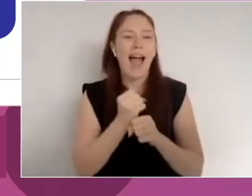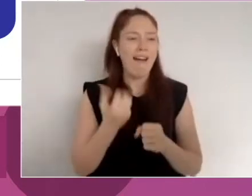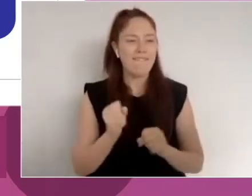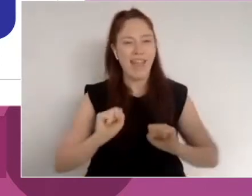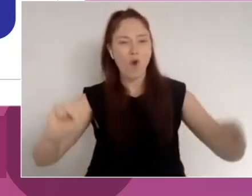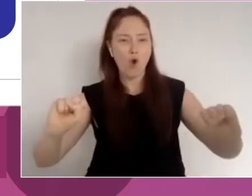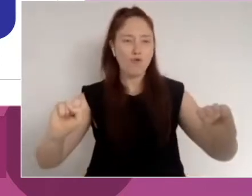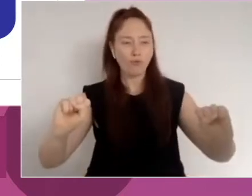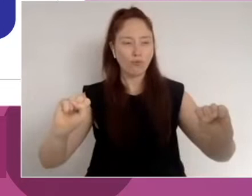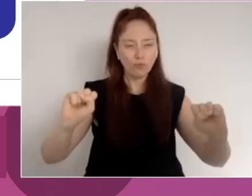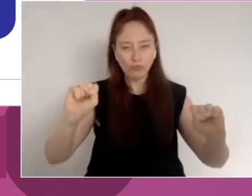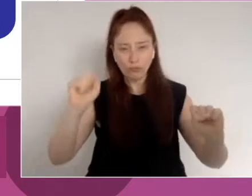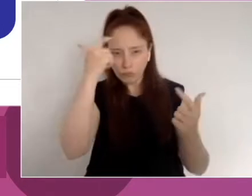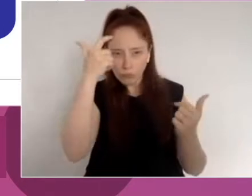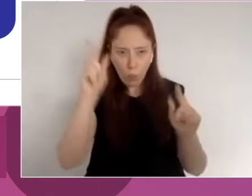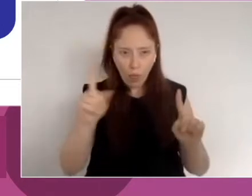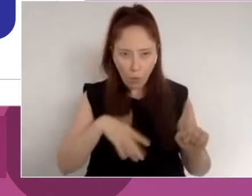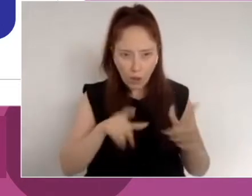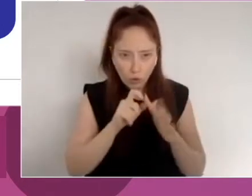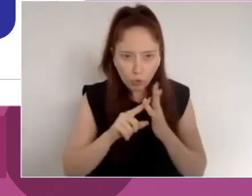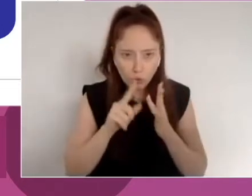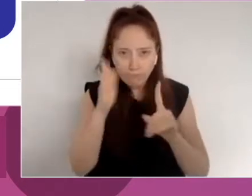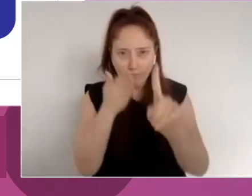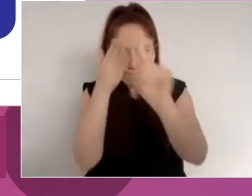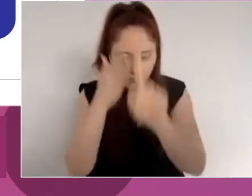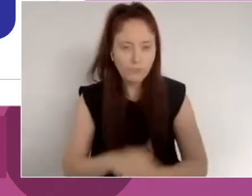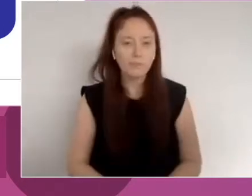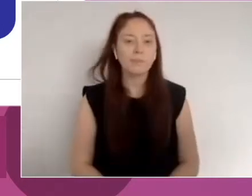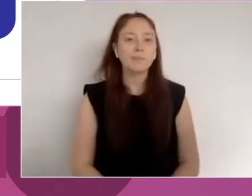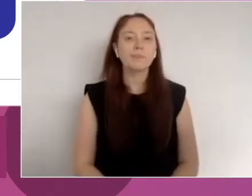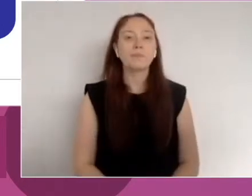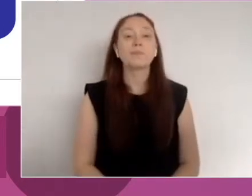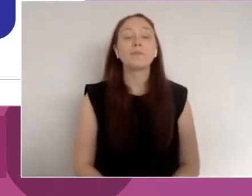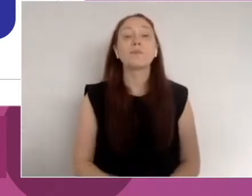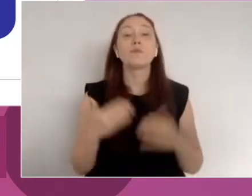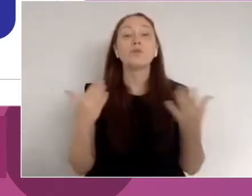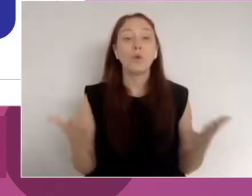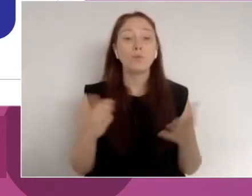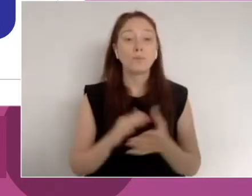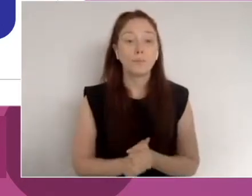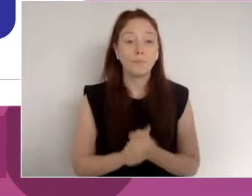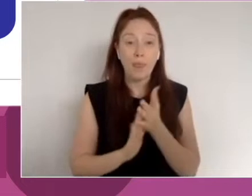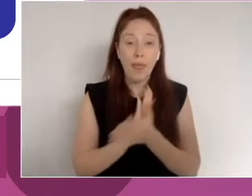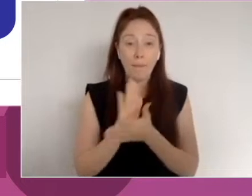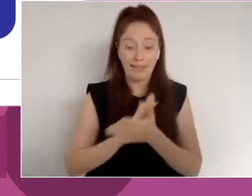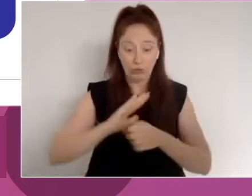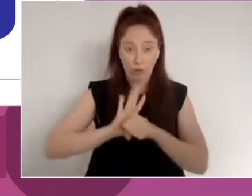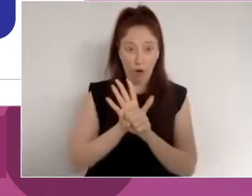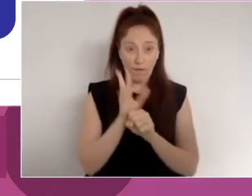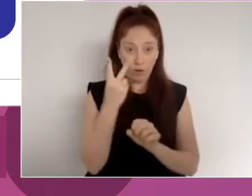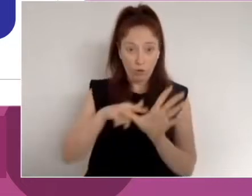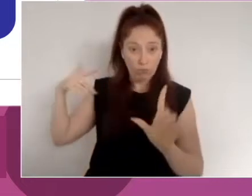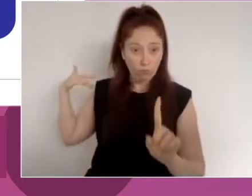that they're running with. So what has emerged out of the pandemic? And I am taking some real heart